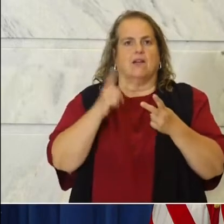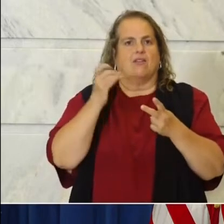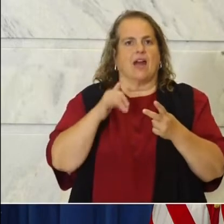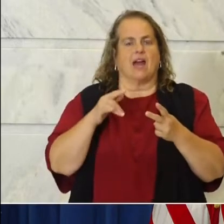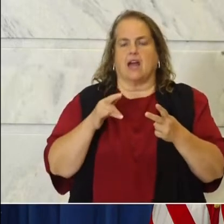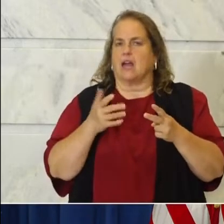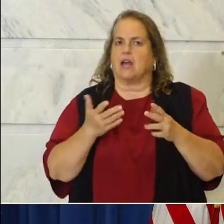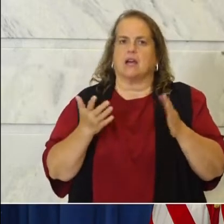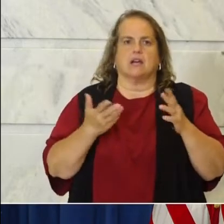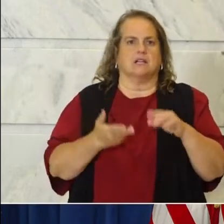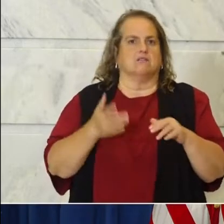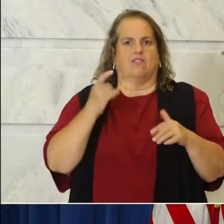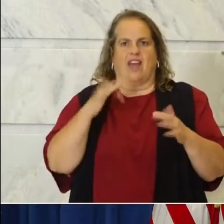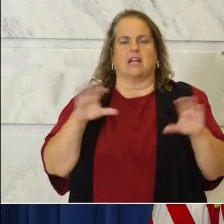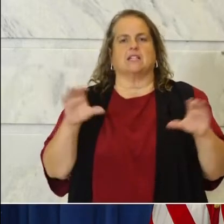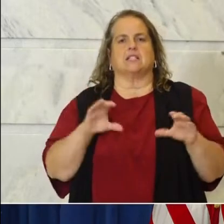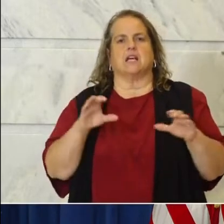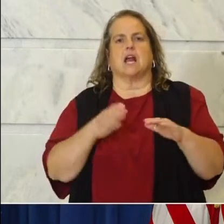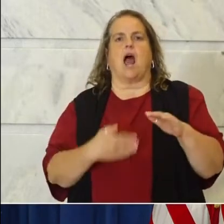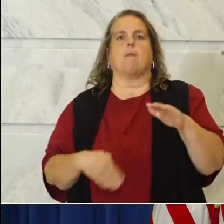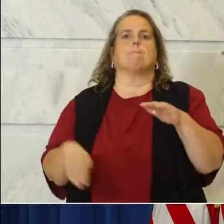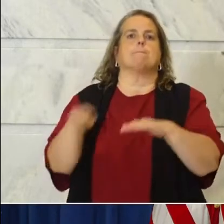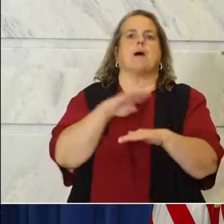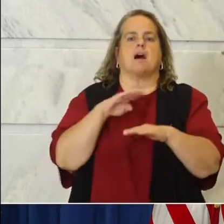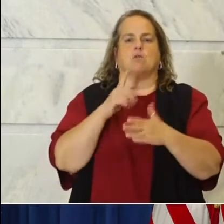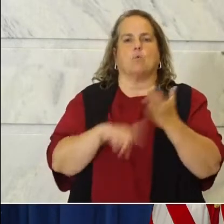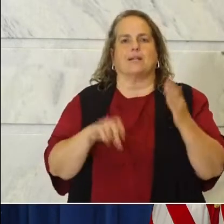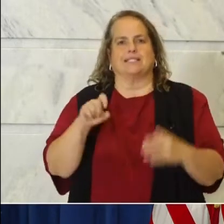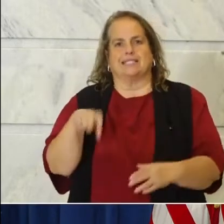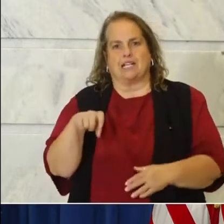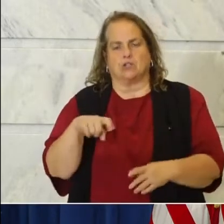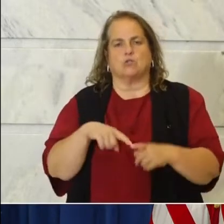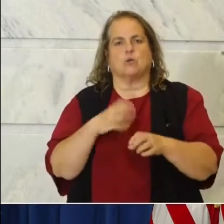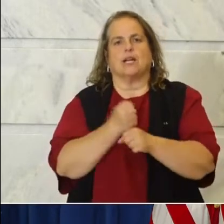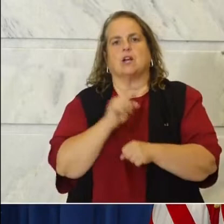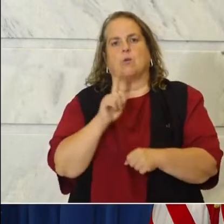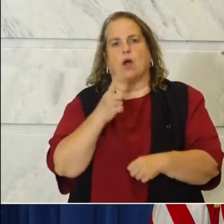above and beyond, and that was necessary to get where we are today. So